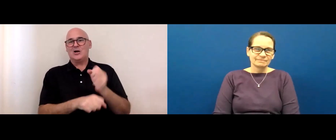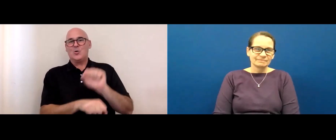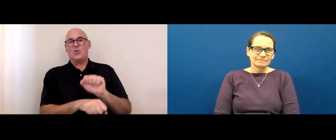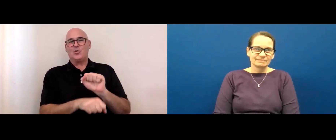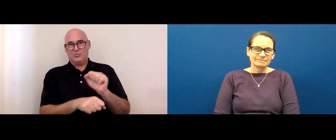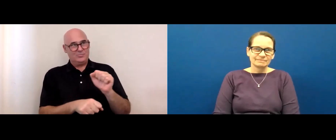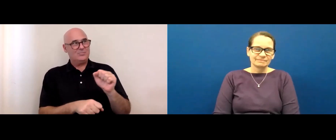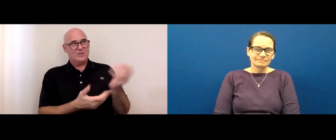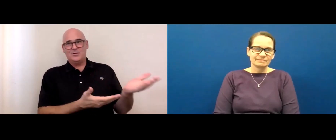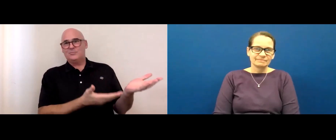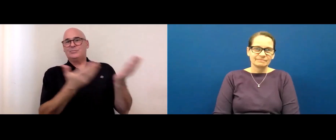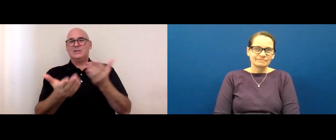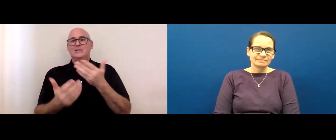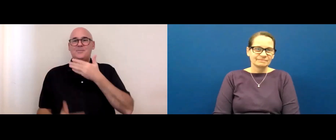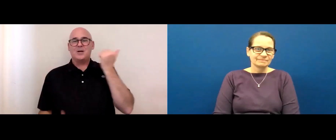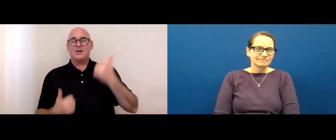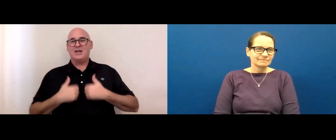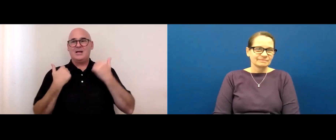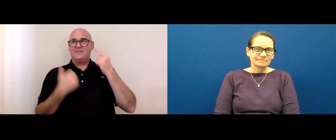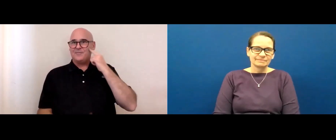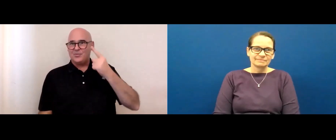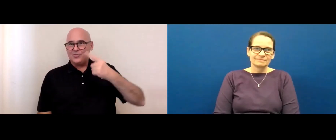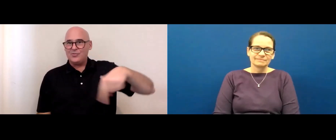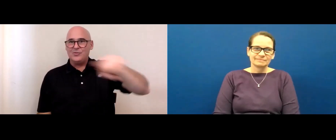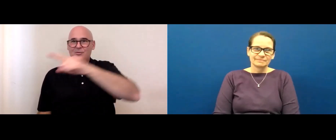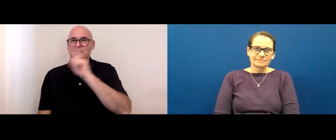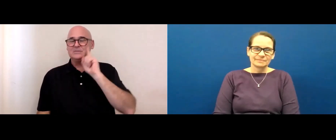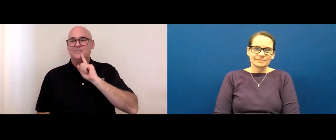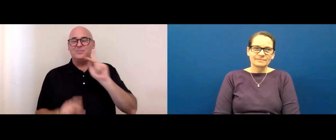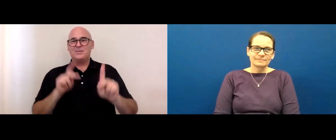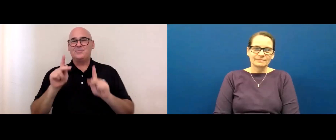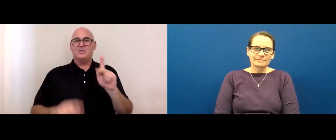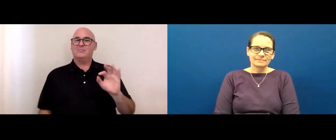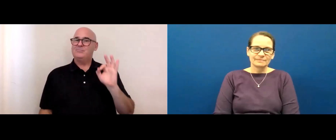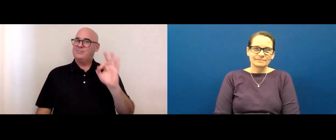you know that's 30 years of hard work bringing better lives to the deaf and hard of hearing